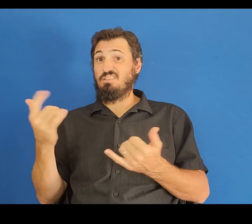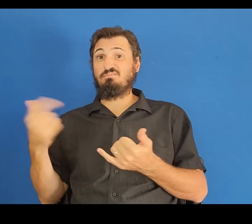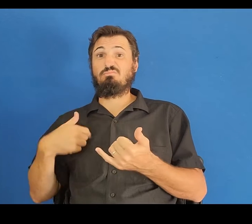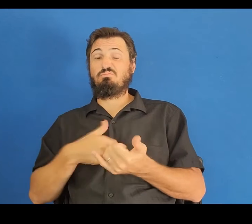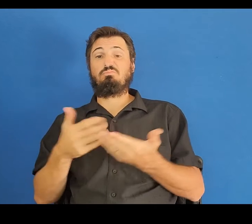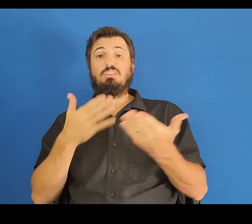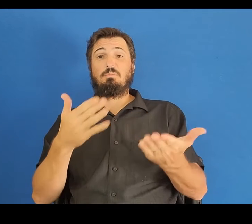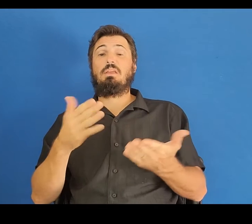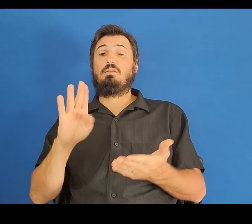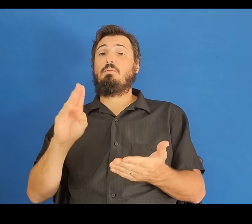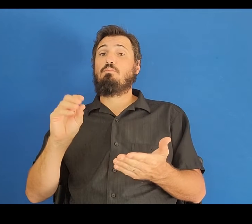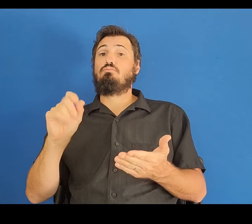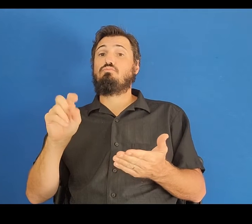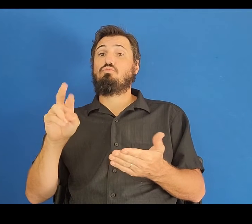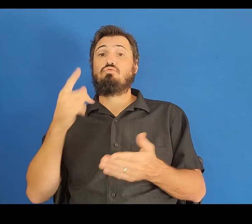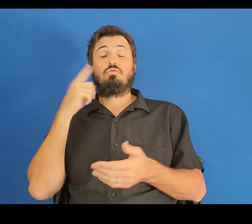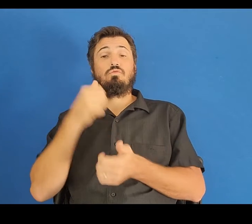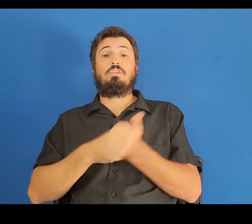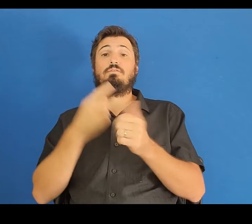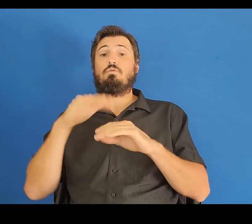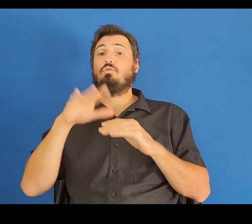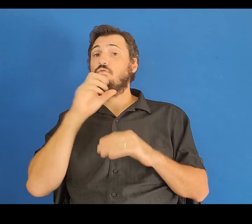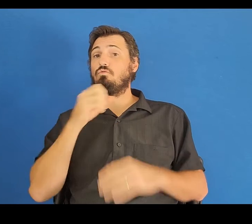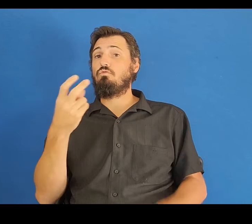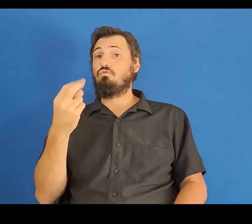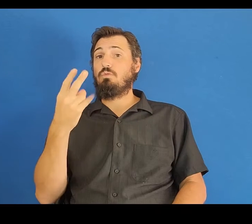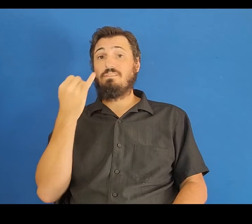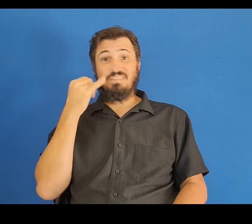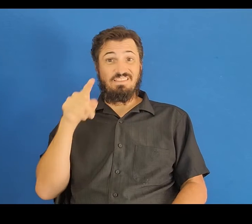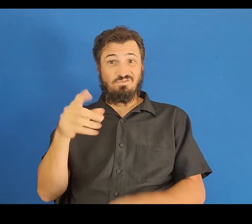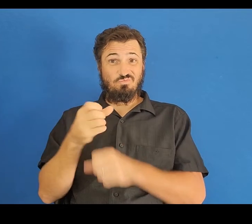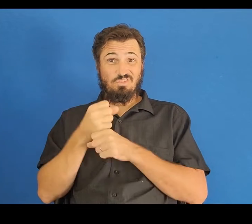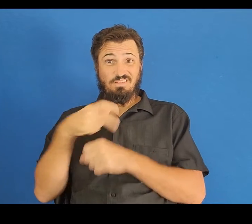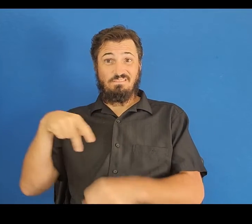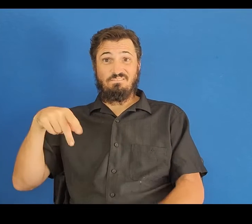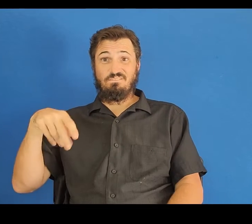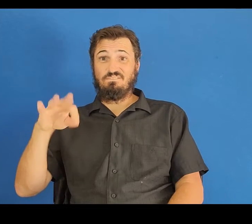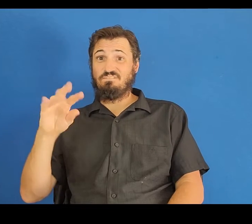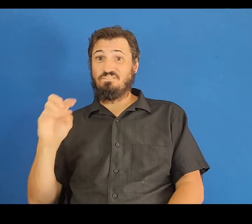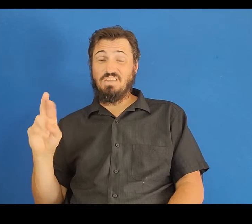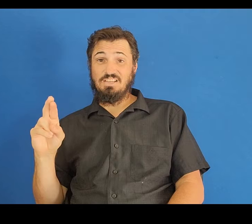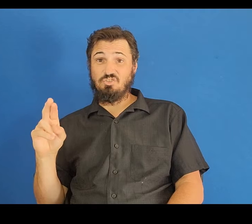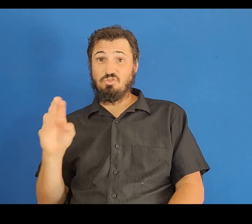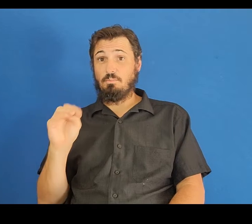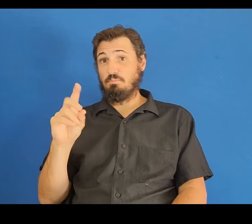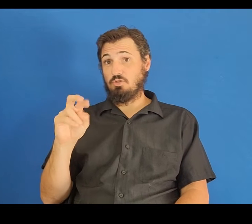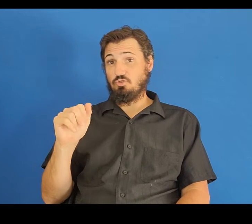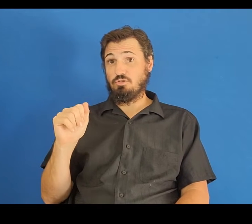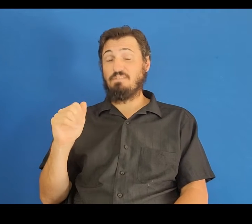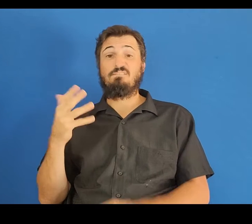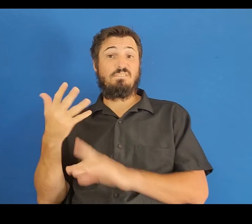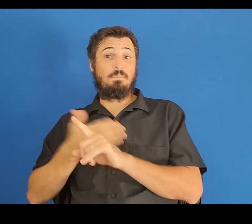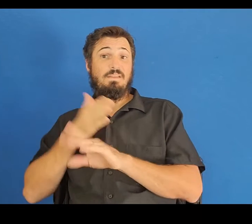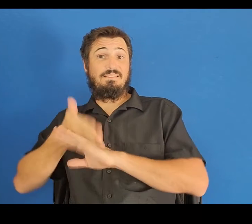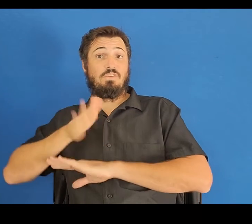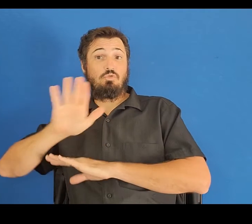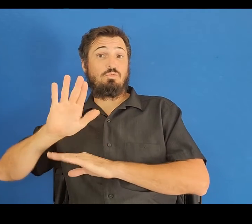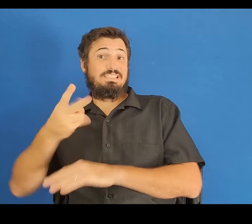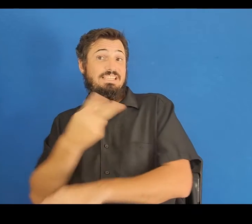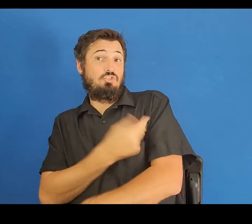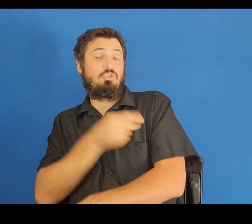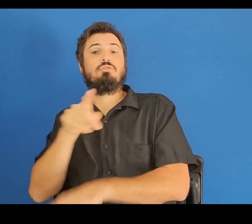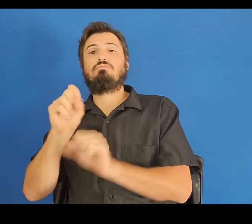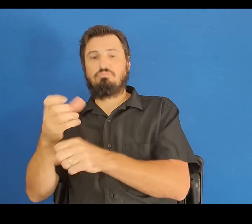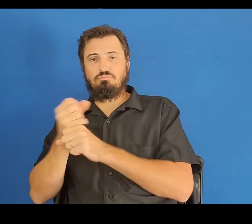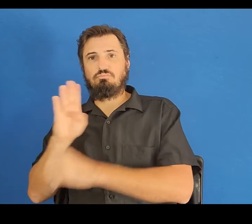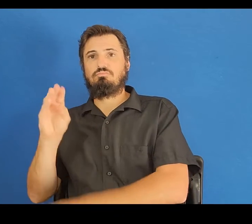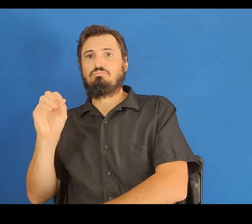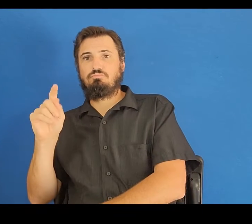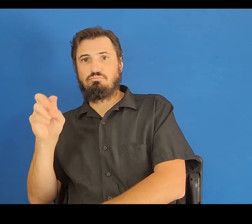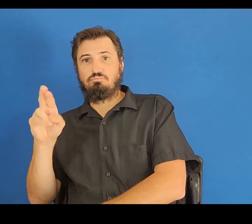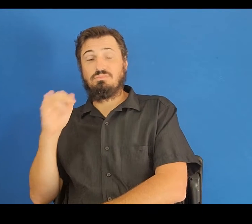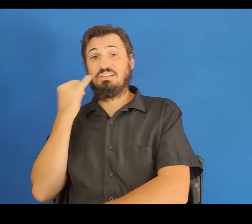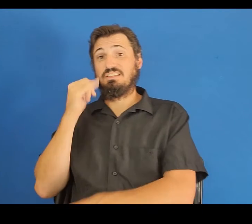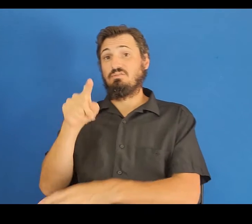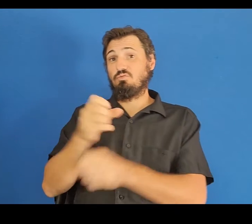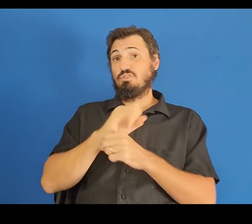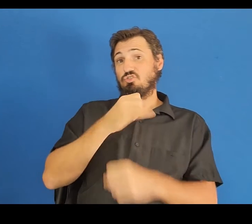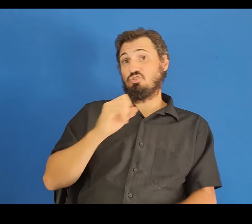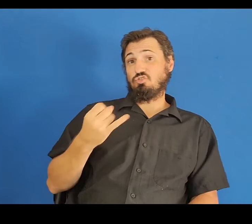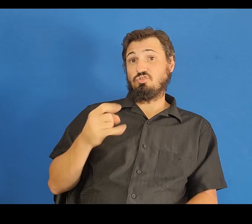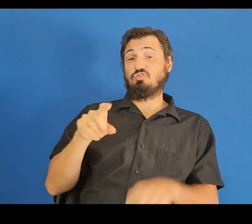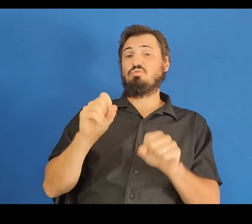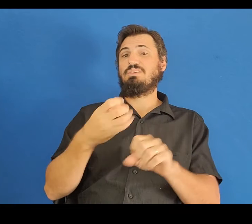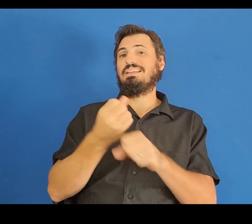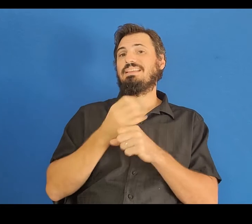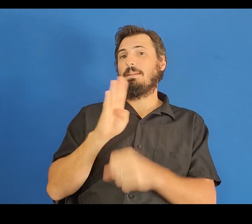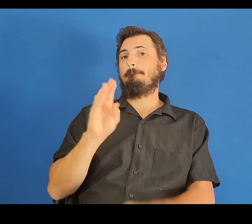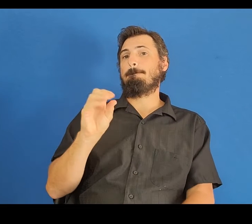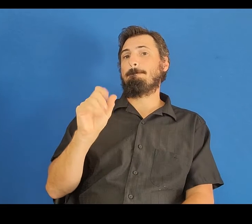If you had Pfizer or Moderna, you’re eligible for a booster 5 months after your second vaccine. If you had Johnson & Johnson, you are recommended to get a booster two months after your dose